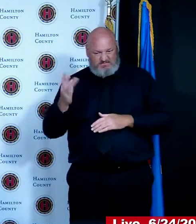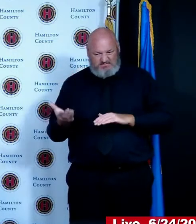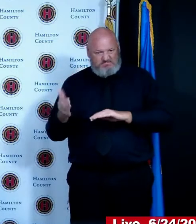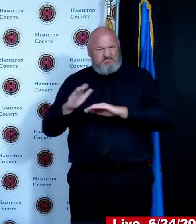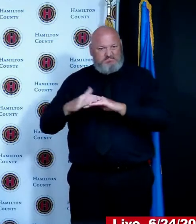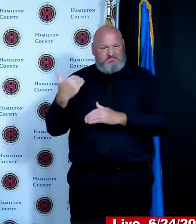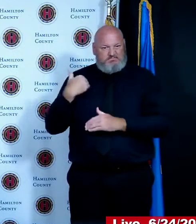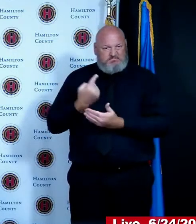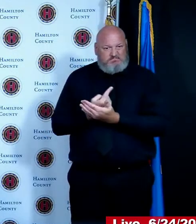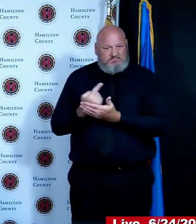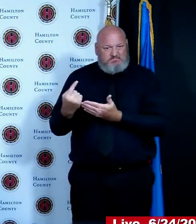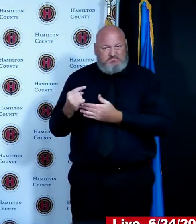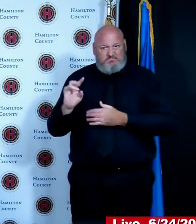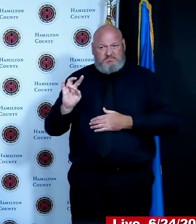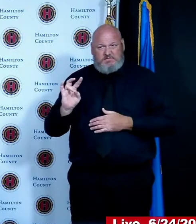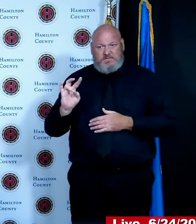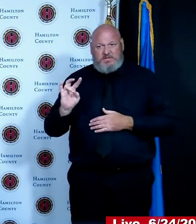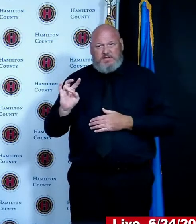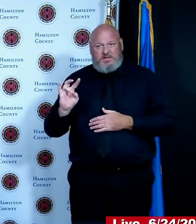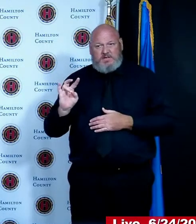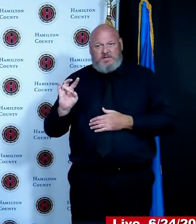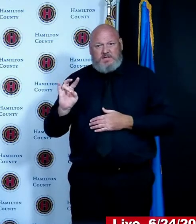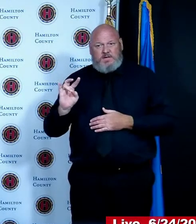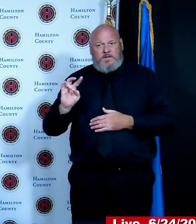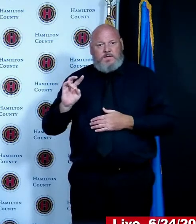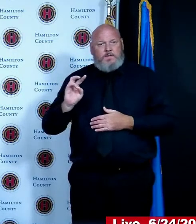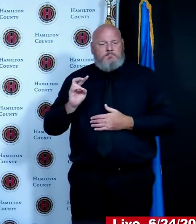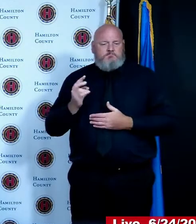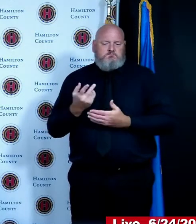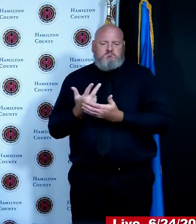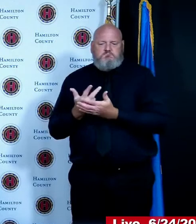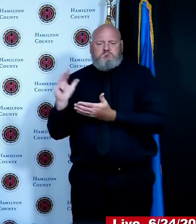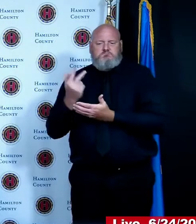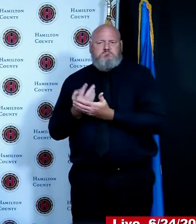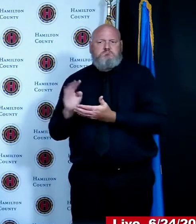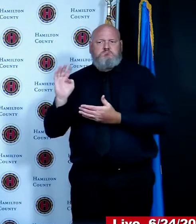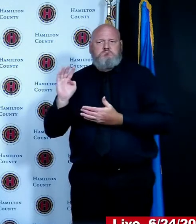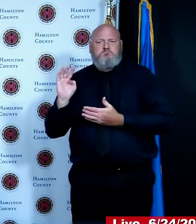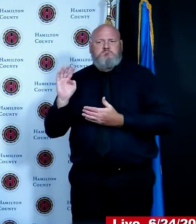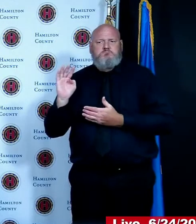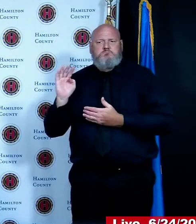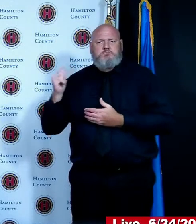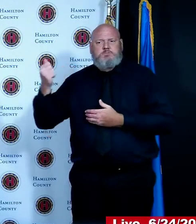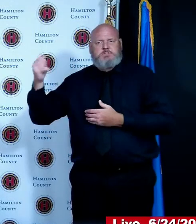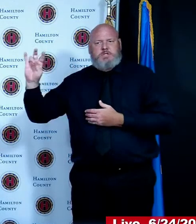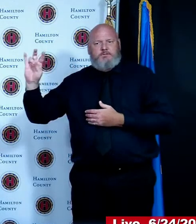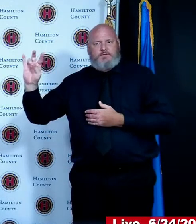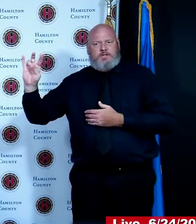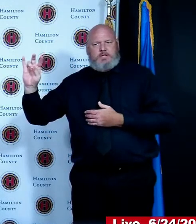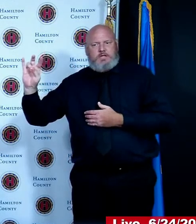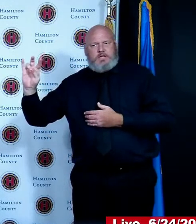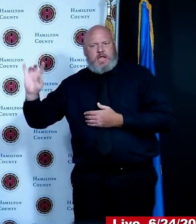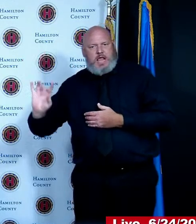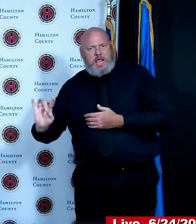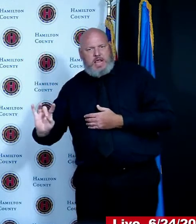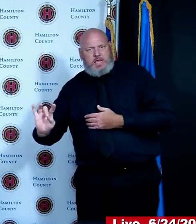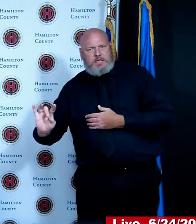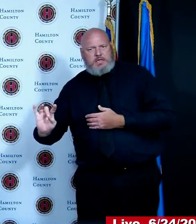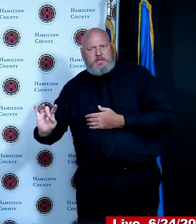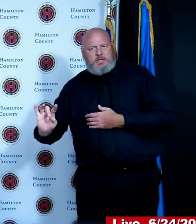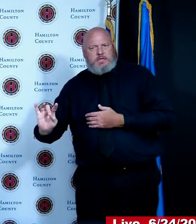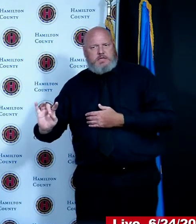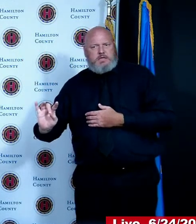weeks ago the Delta was 21 then down to 17 then down to 8 we are now at 7